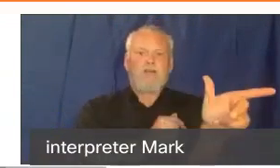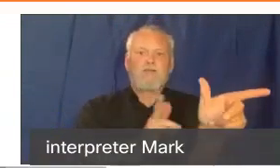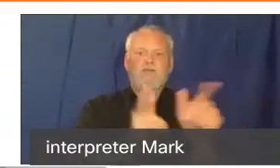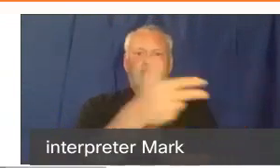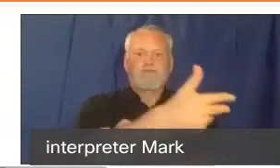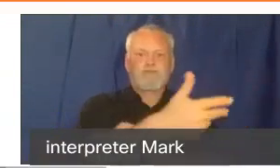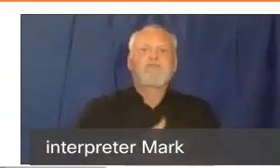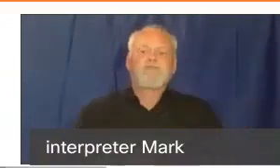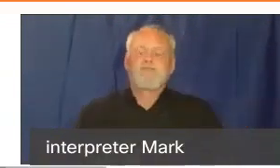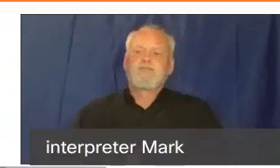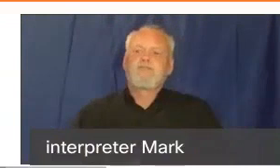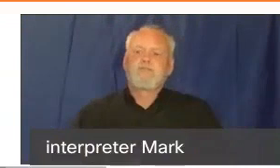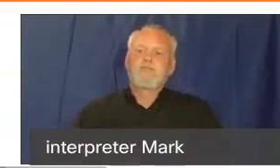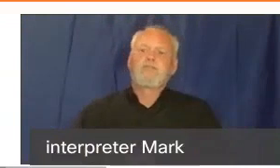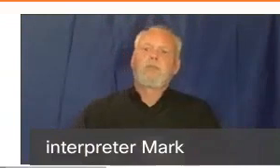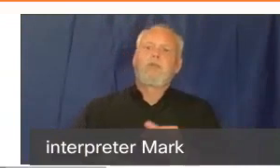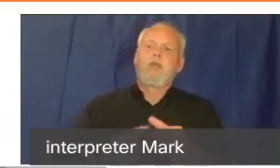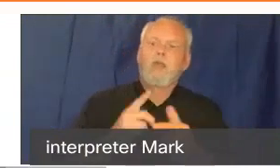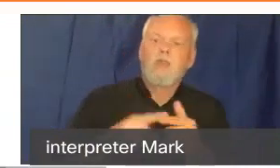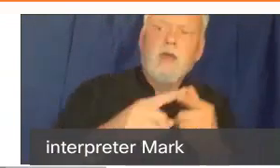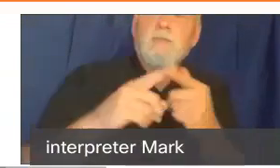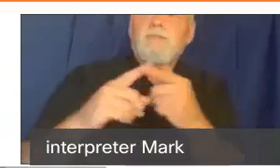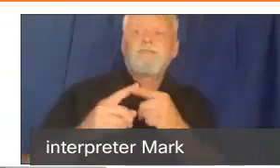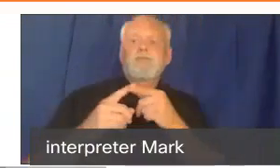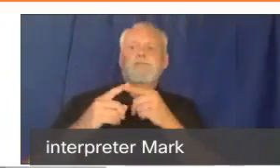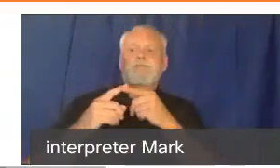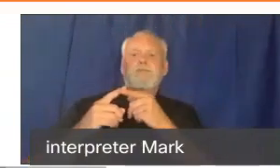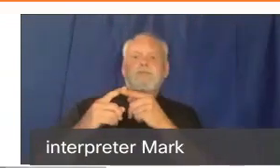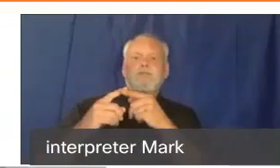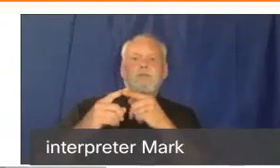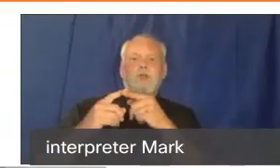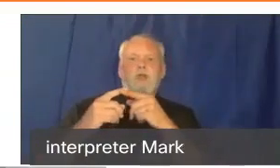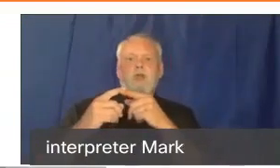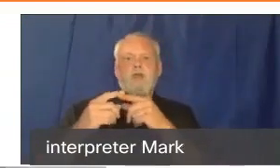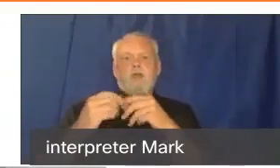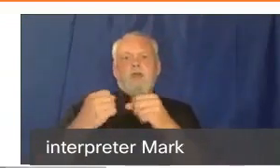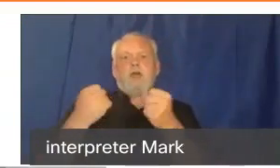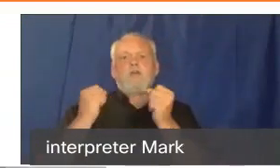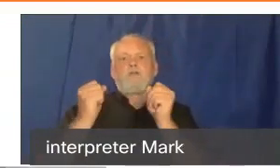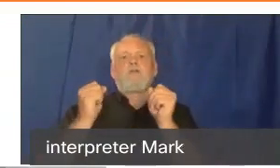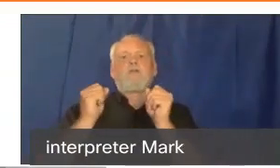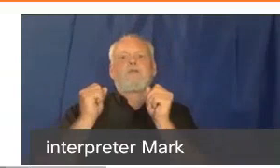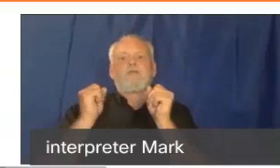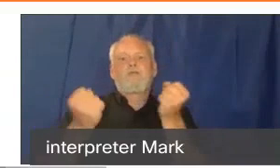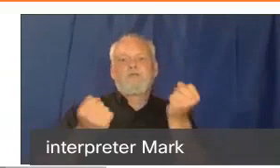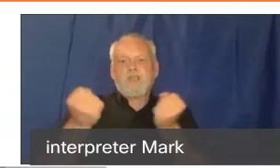Uh, vehicles that are continuing to outbound, we'll still be able to use these 2 lanes now.